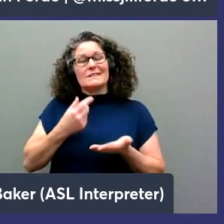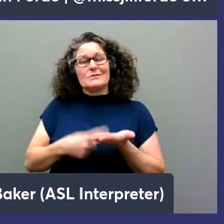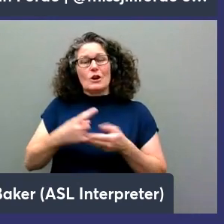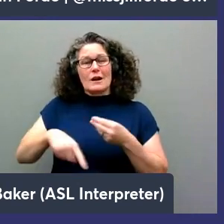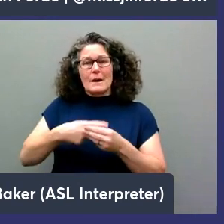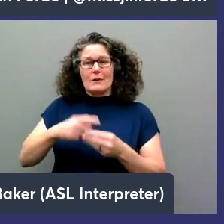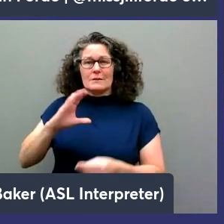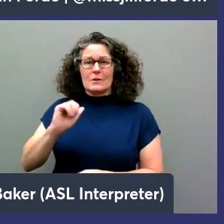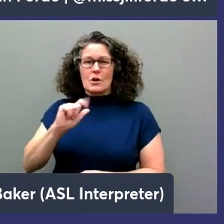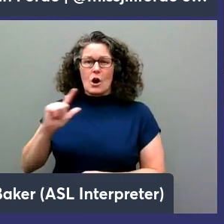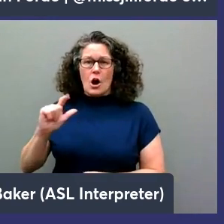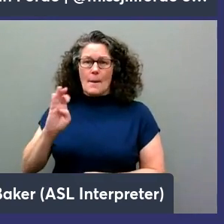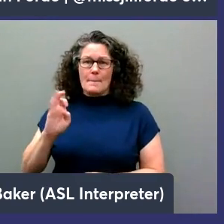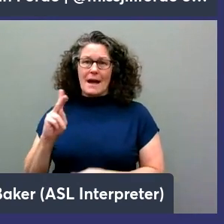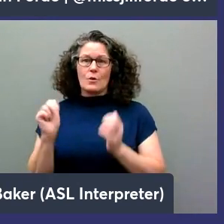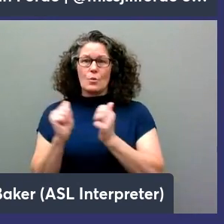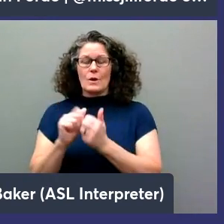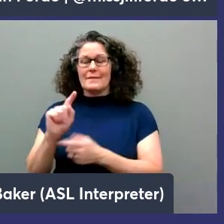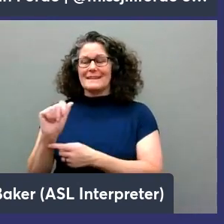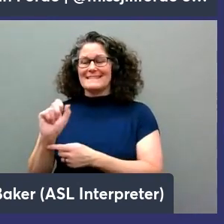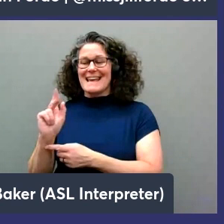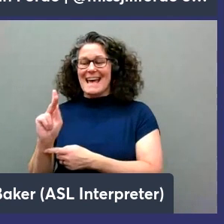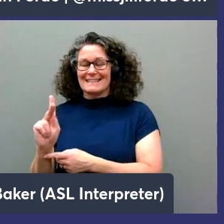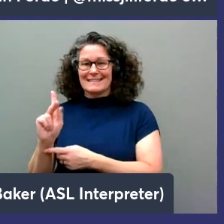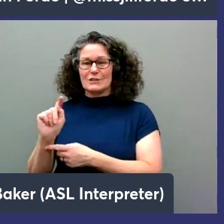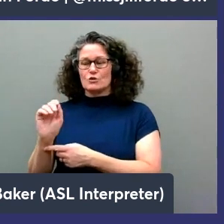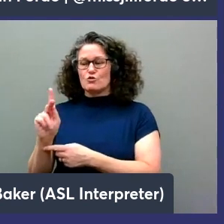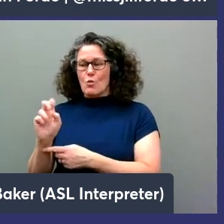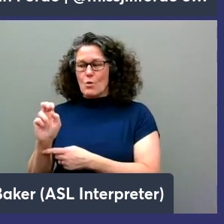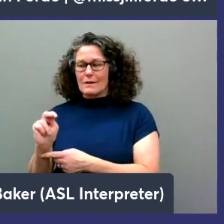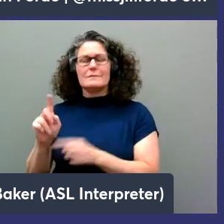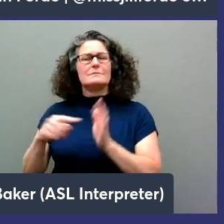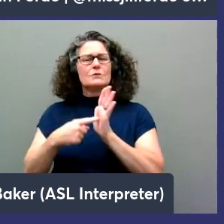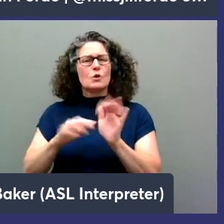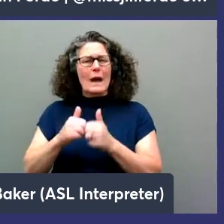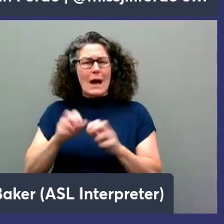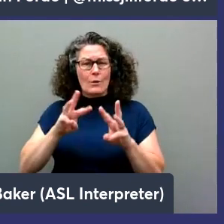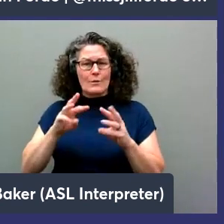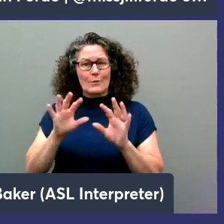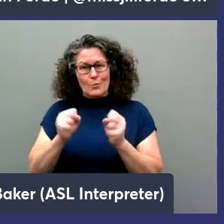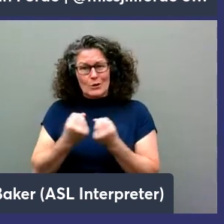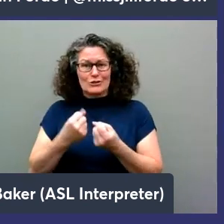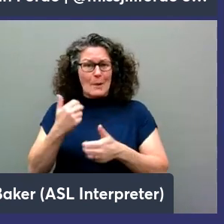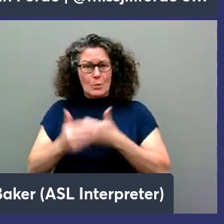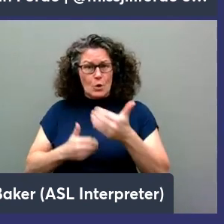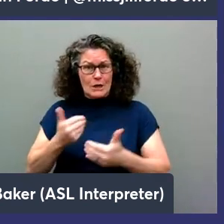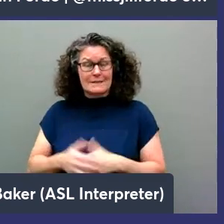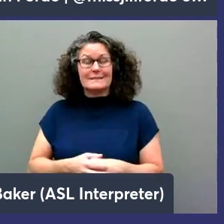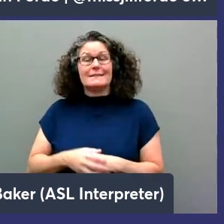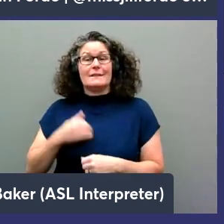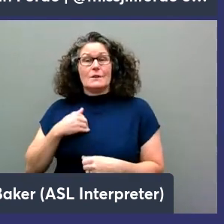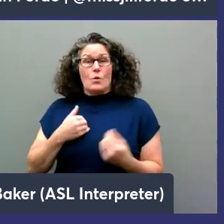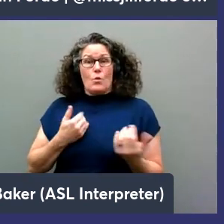And this is just gonna give you kind of an idea of how this workshop works. So, the wait for callback feature, as I described,